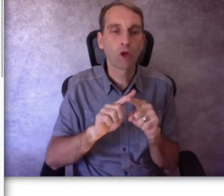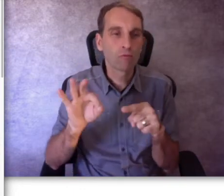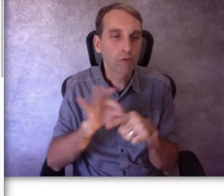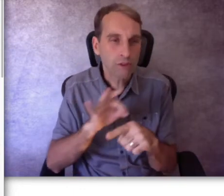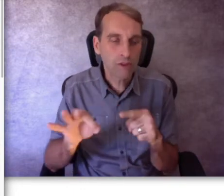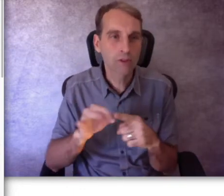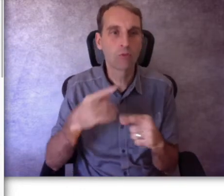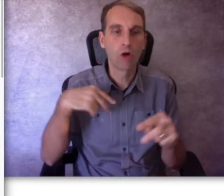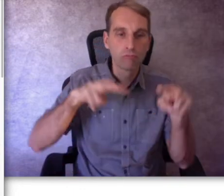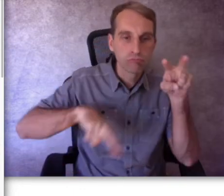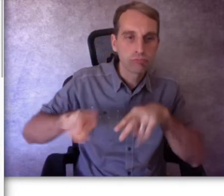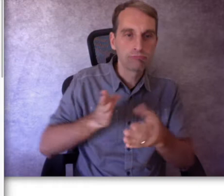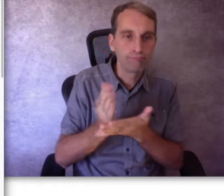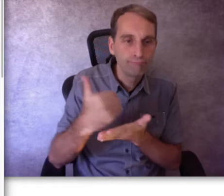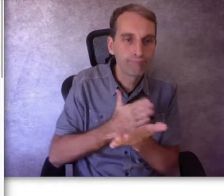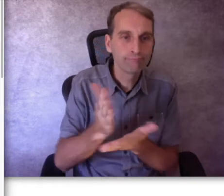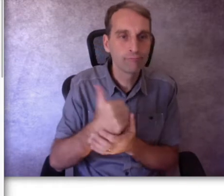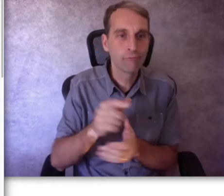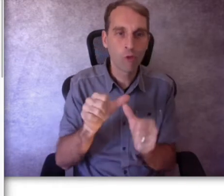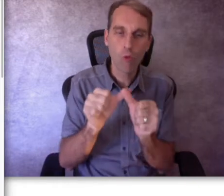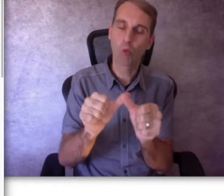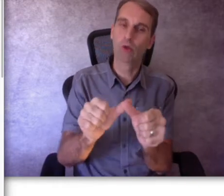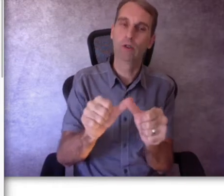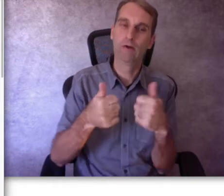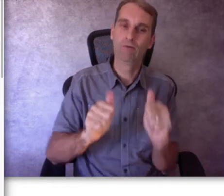We have a variety of different models, different functions, different accessibility tools